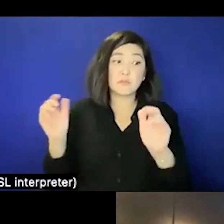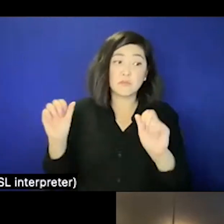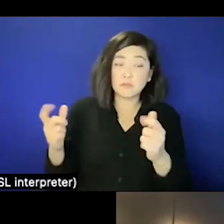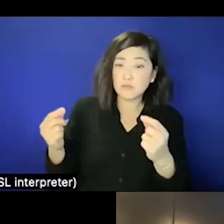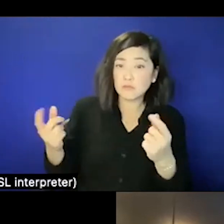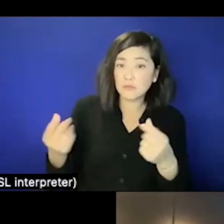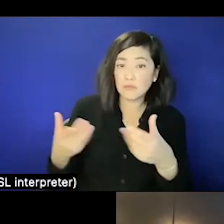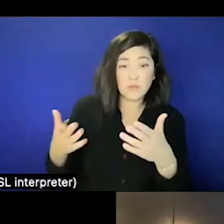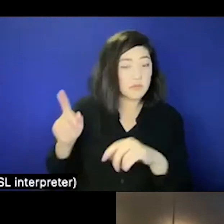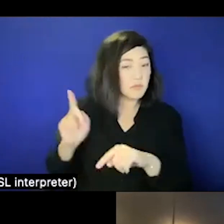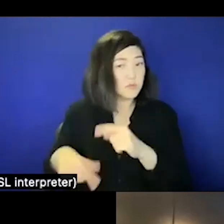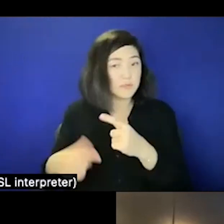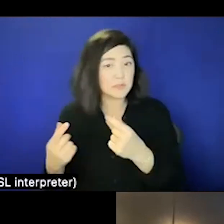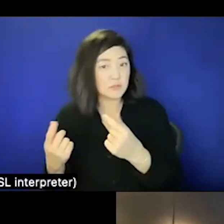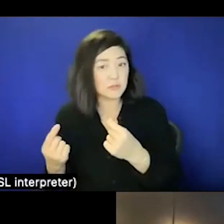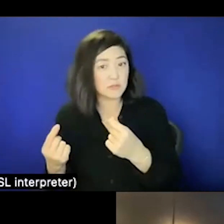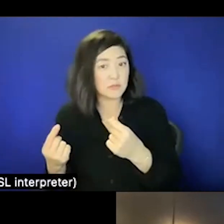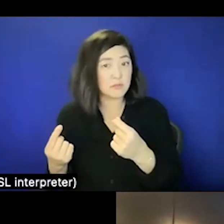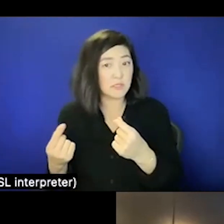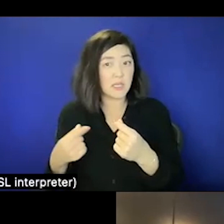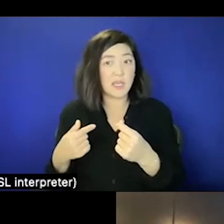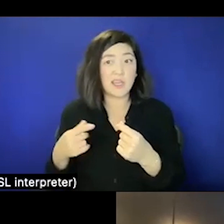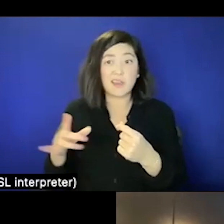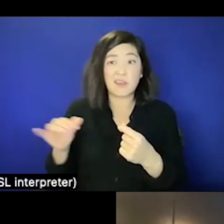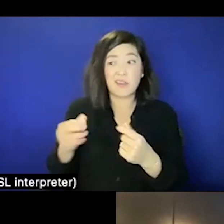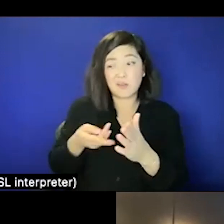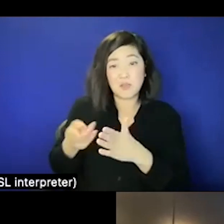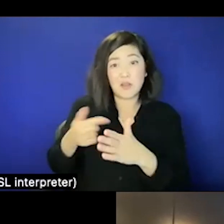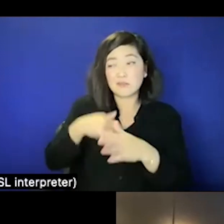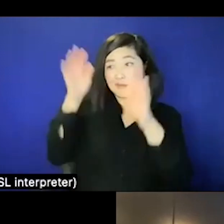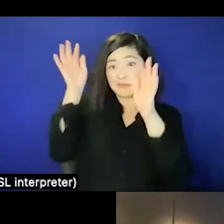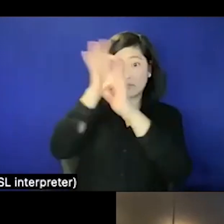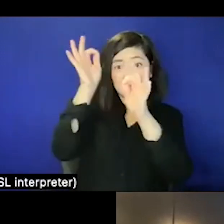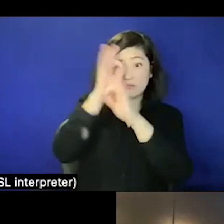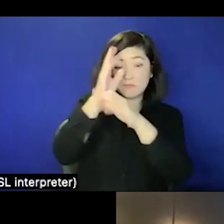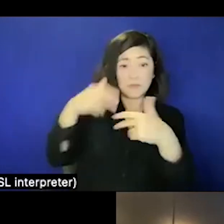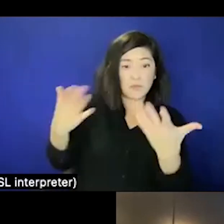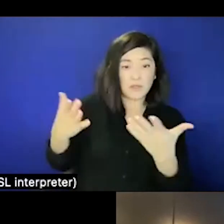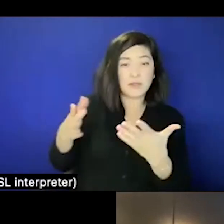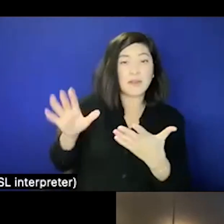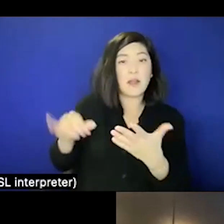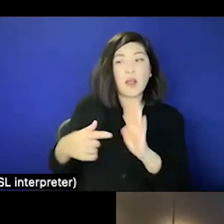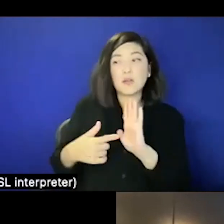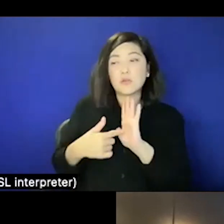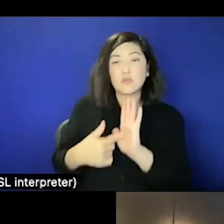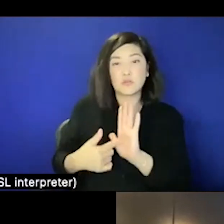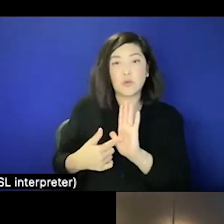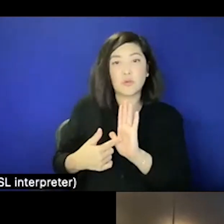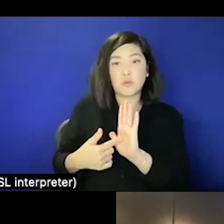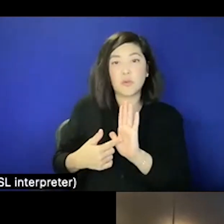and where you don't know what you're doing. That's a vulnerability. I think it's really helpful.